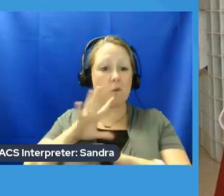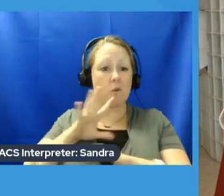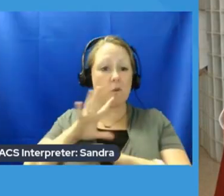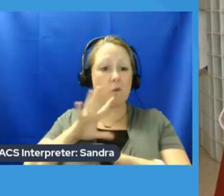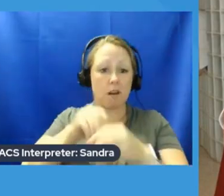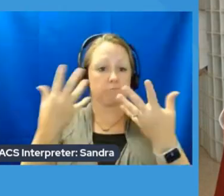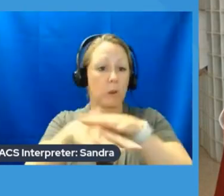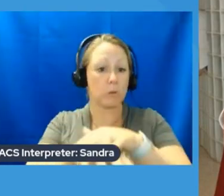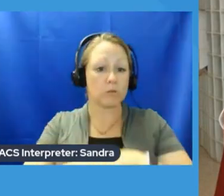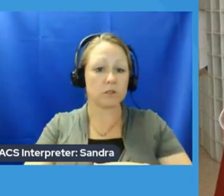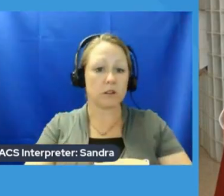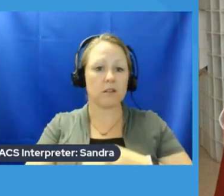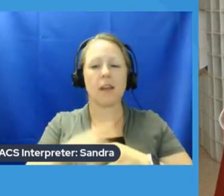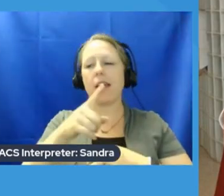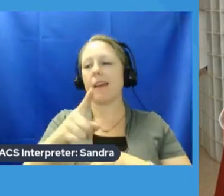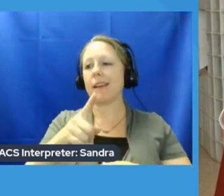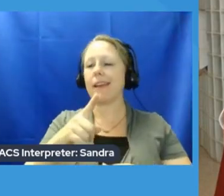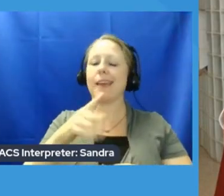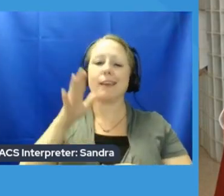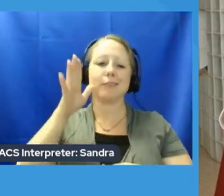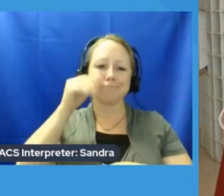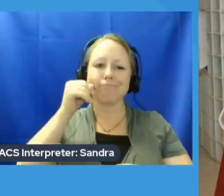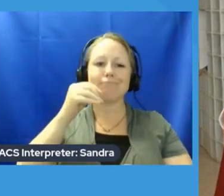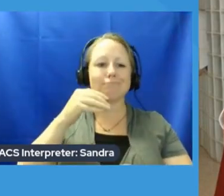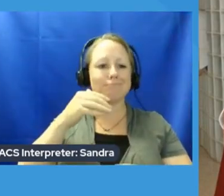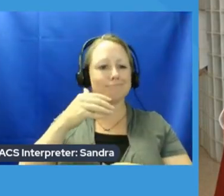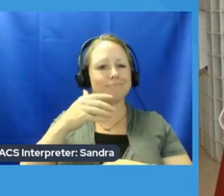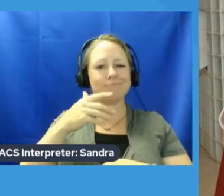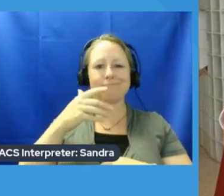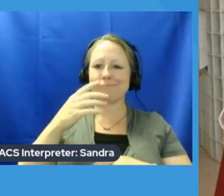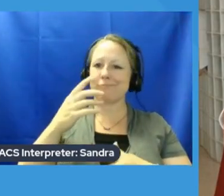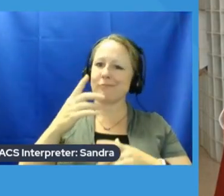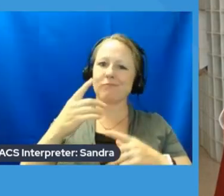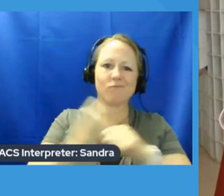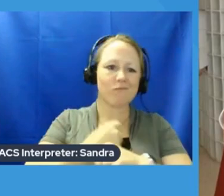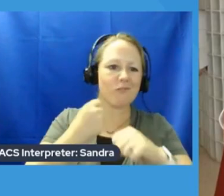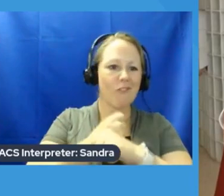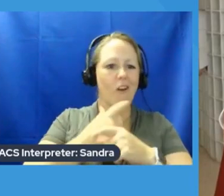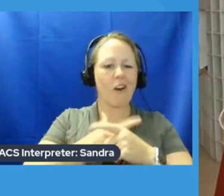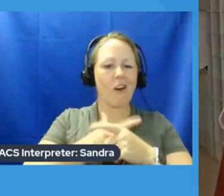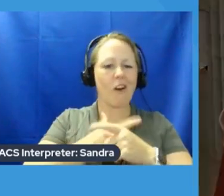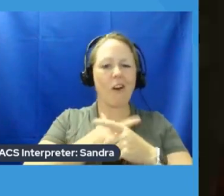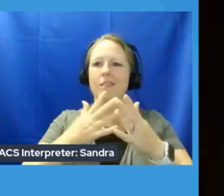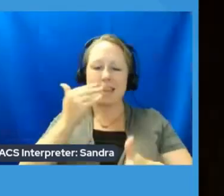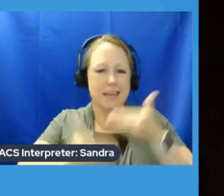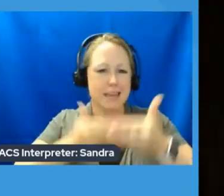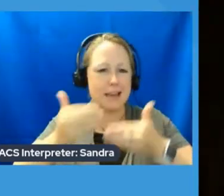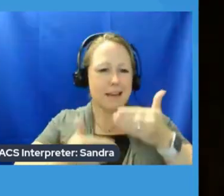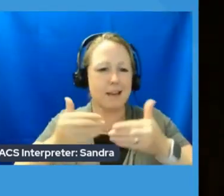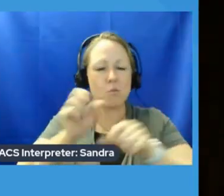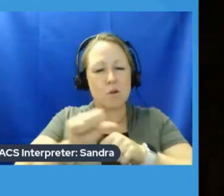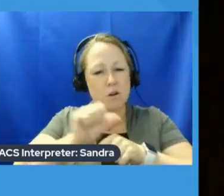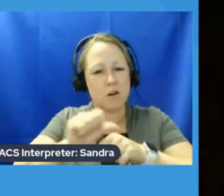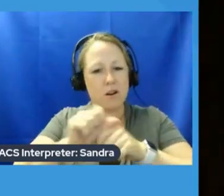Ricky did belong and he thrived and he succeeded. Ricky is my why